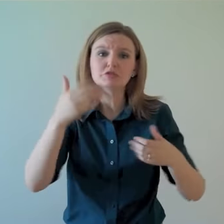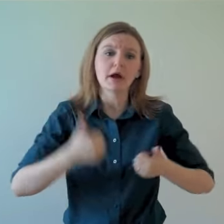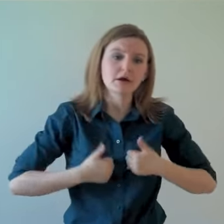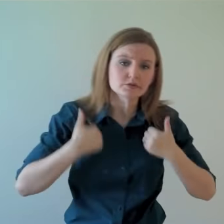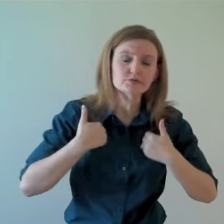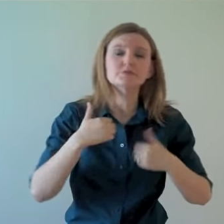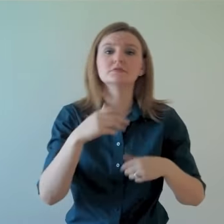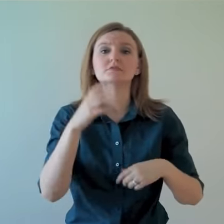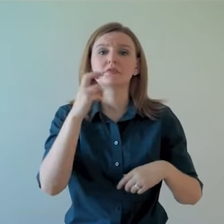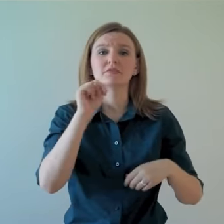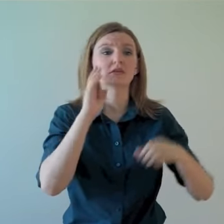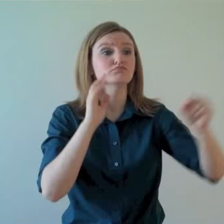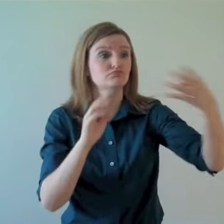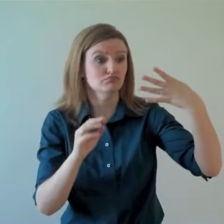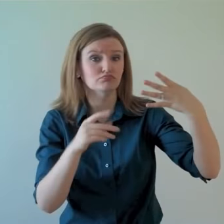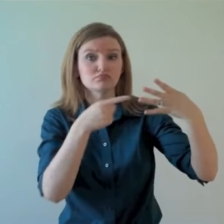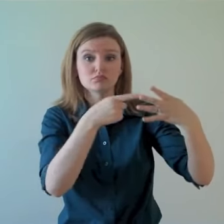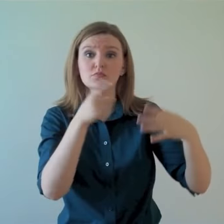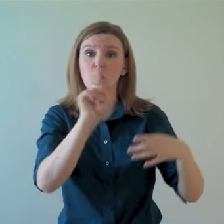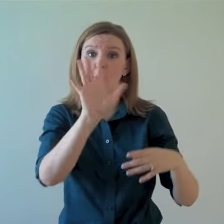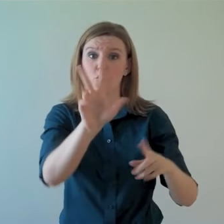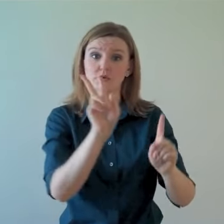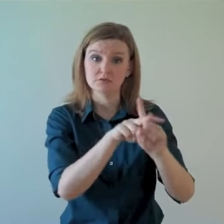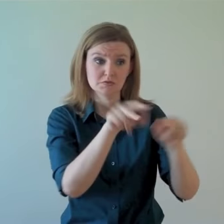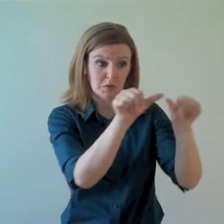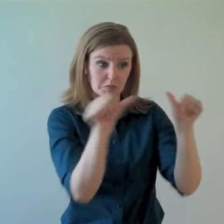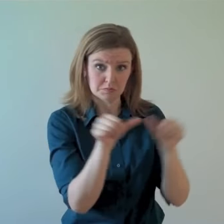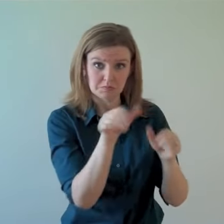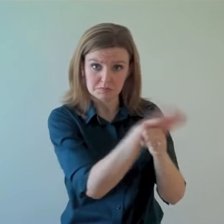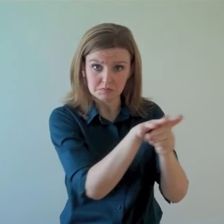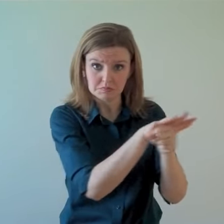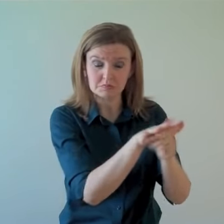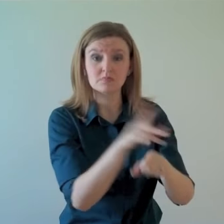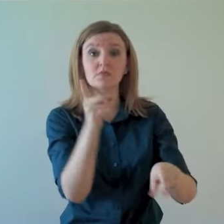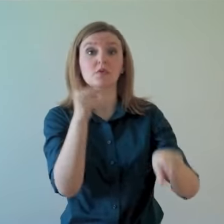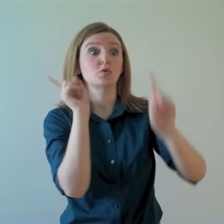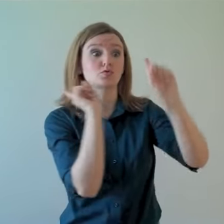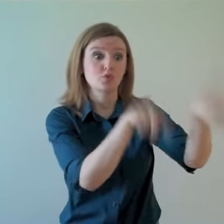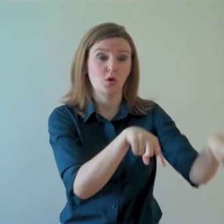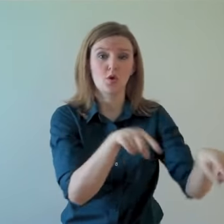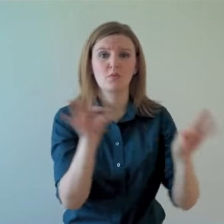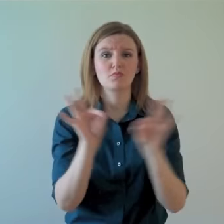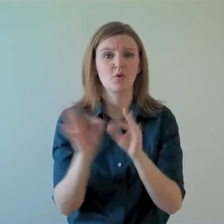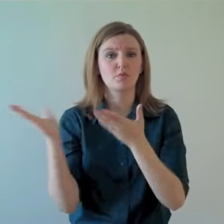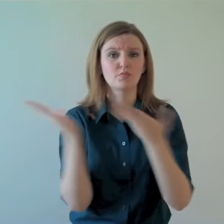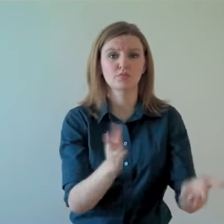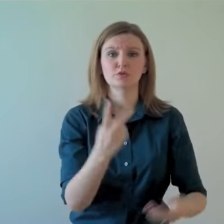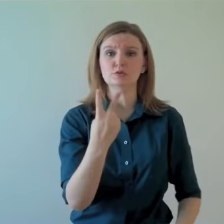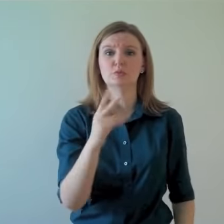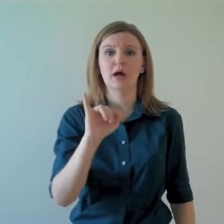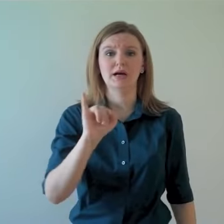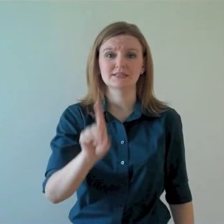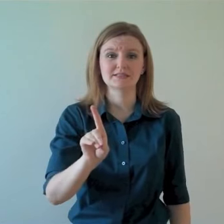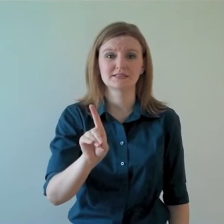... and type in your information like your address and it will let you know which polling place is yours